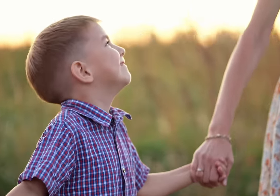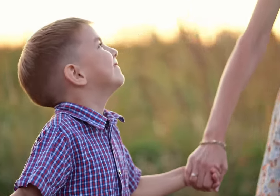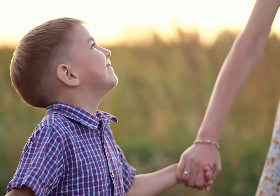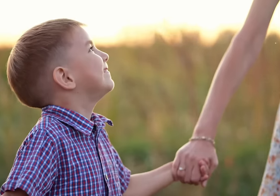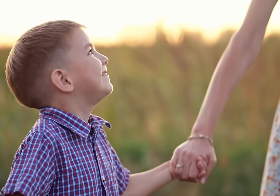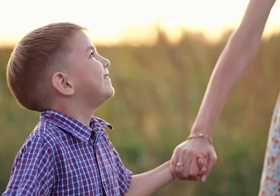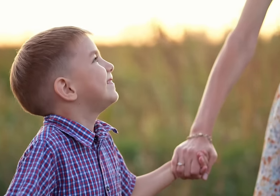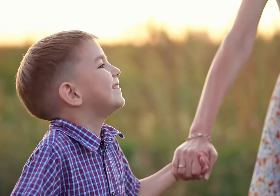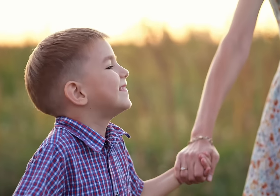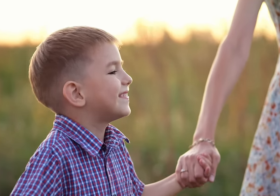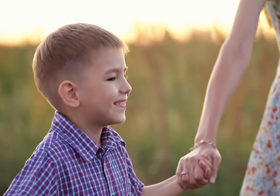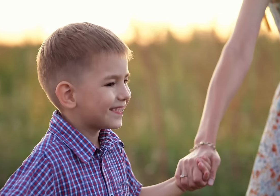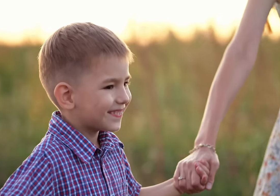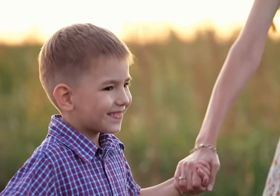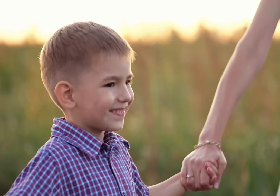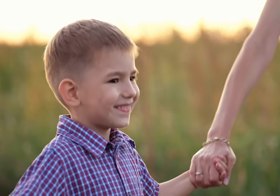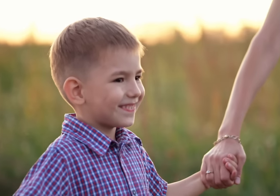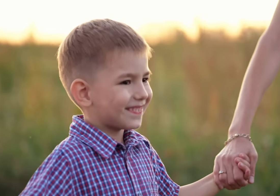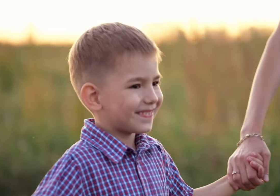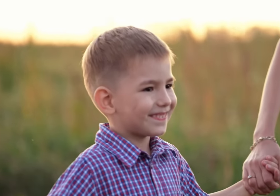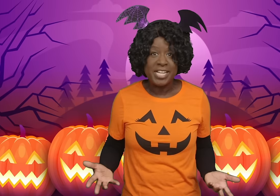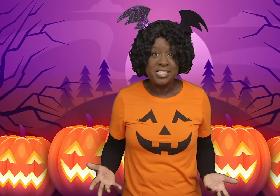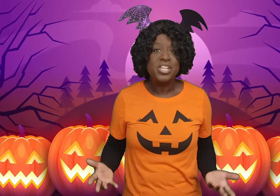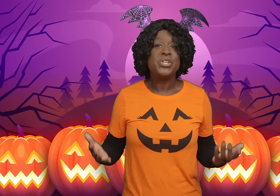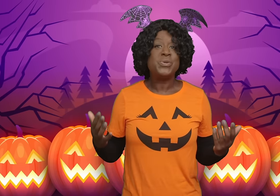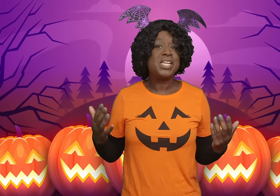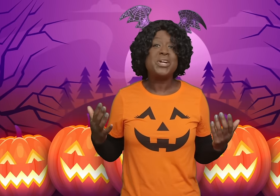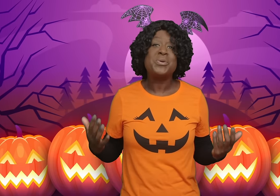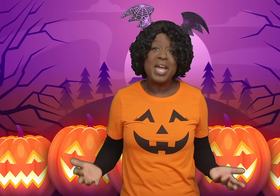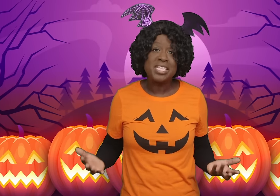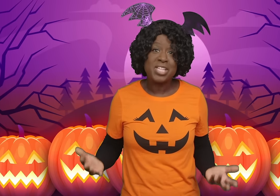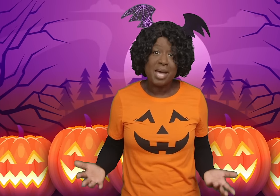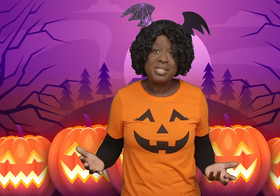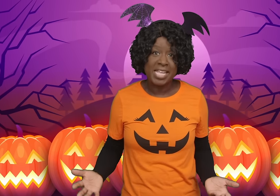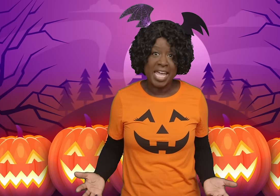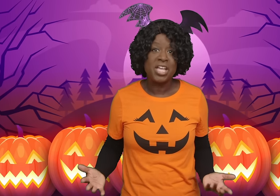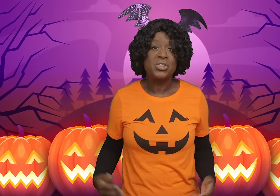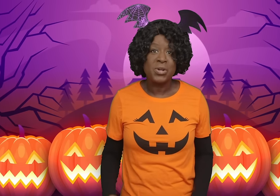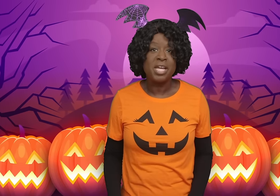Grown ups will keep you safe. Well friends, you did a great job today learning